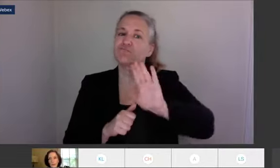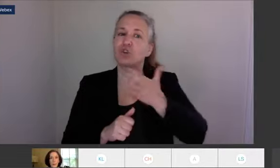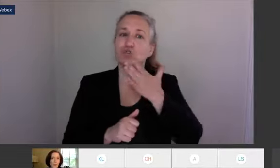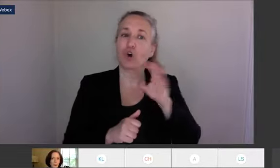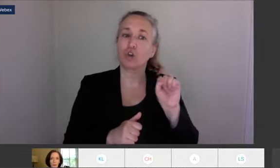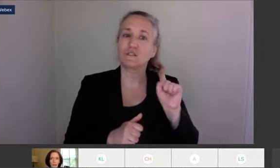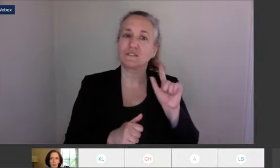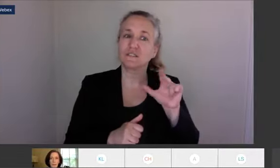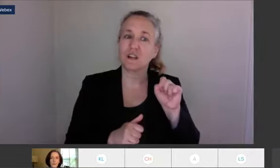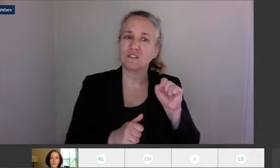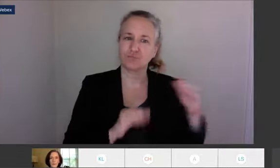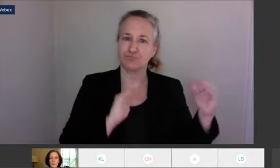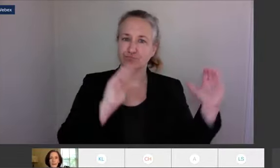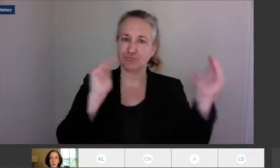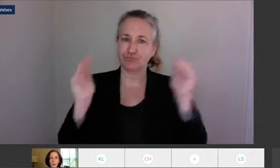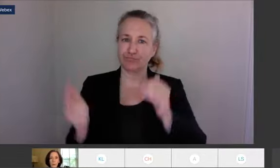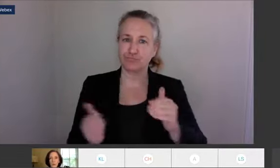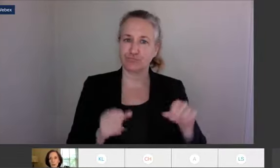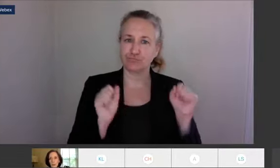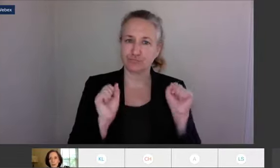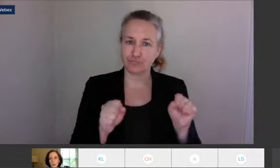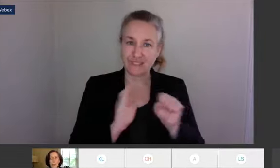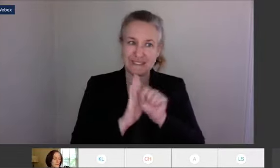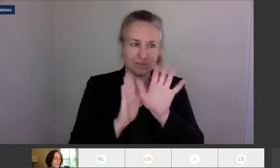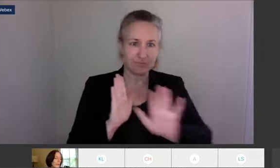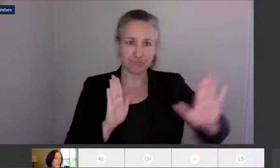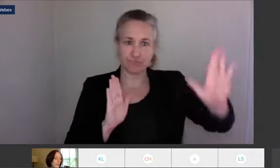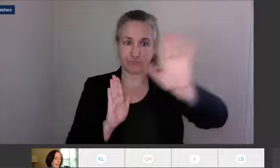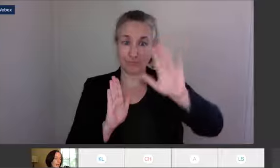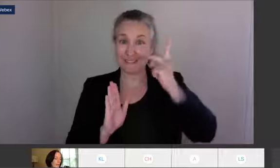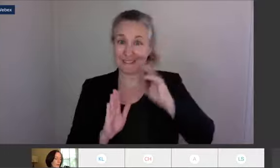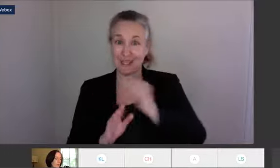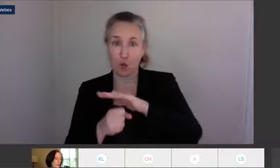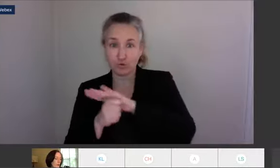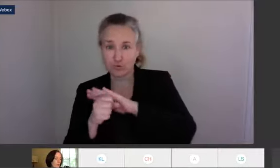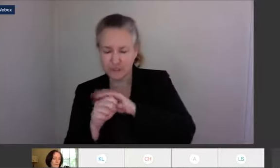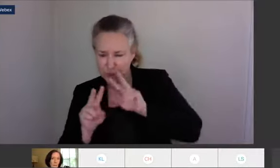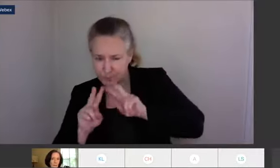compare other counties you can see how our region looks and there's a set of